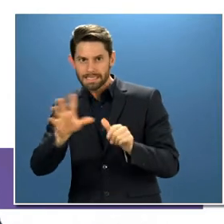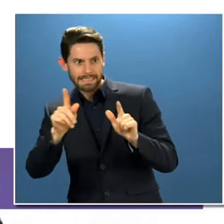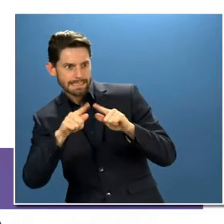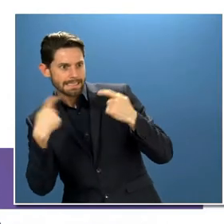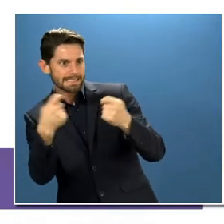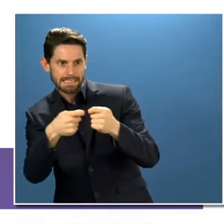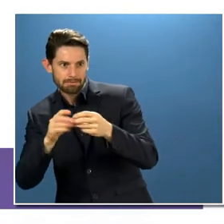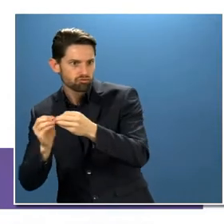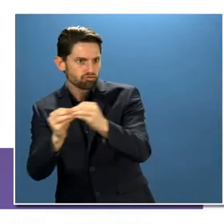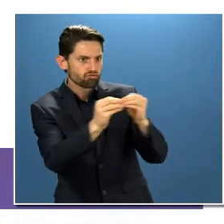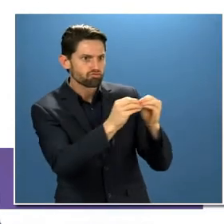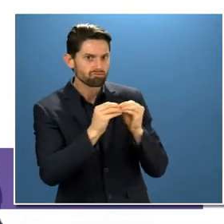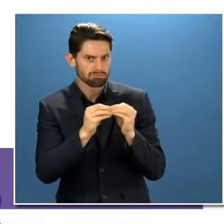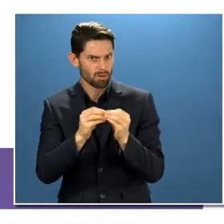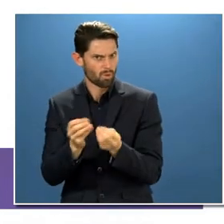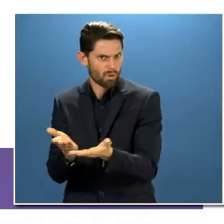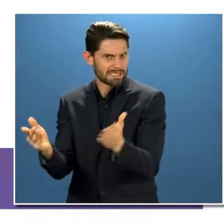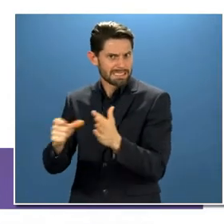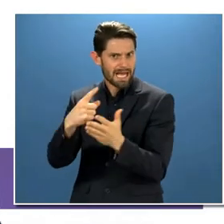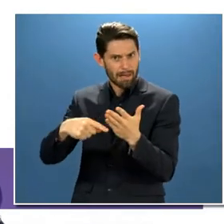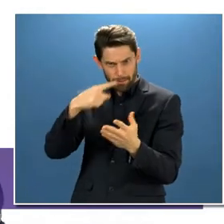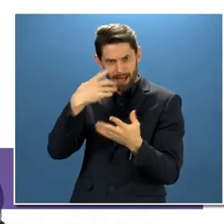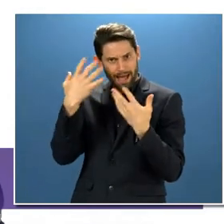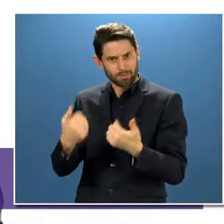And they can resolve issues or be able to discuss issues in a way that is